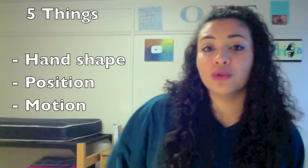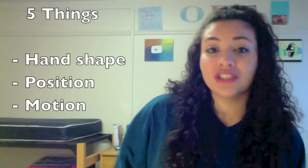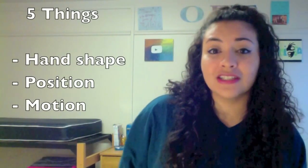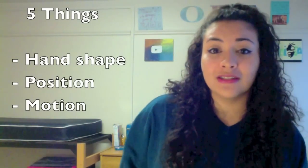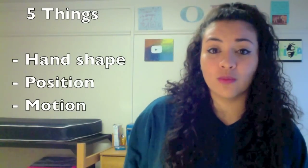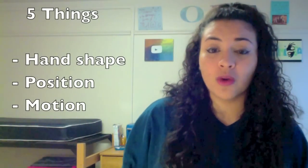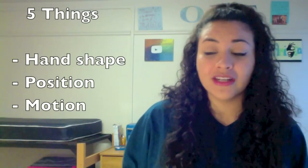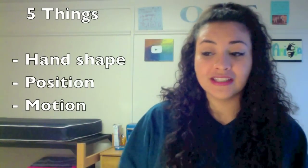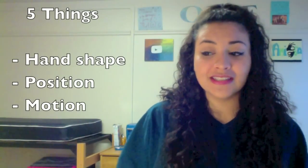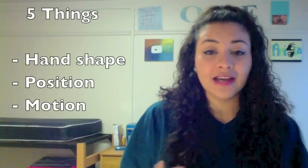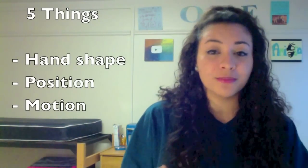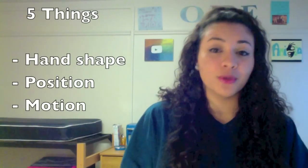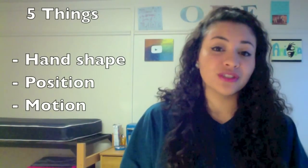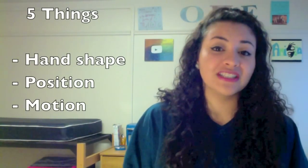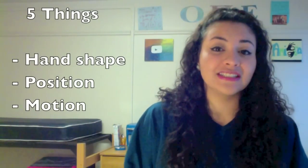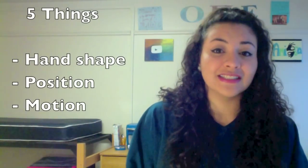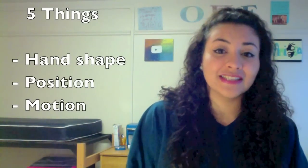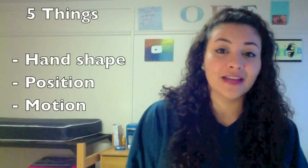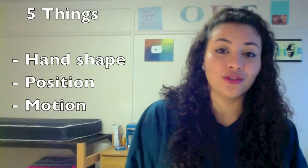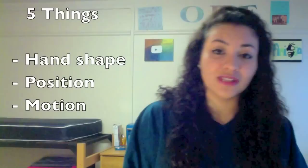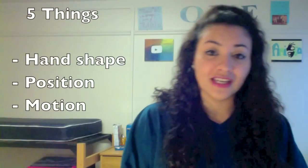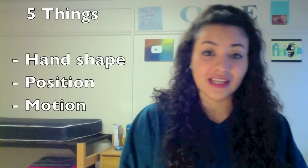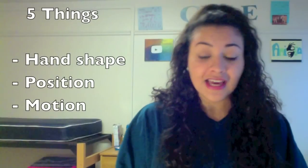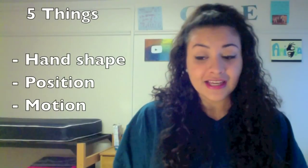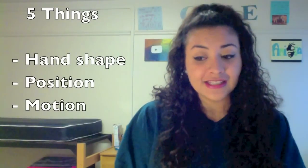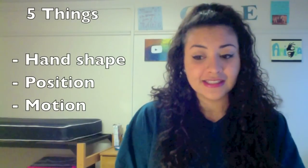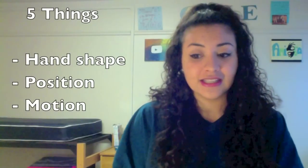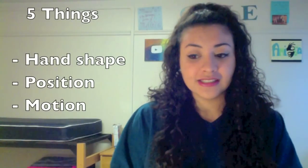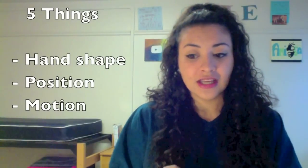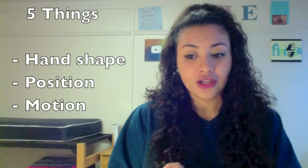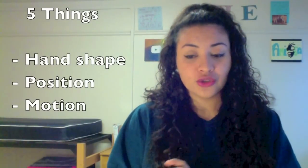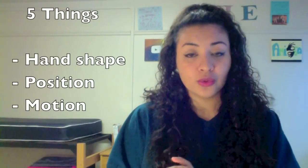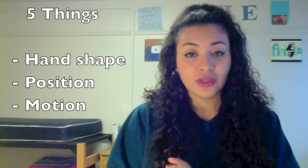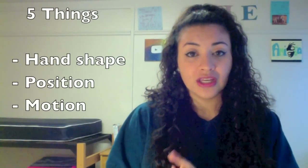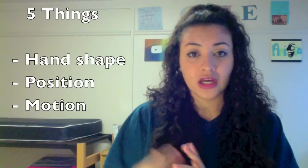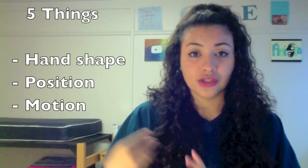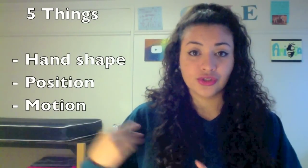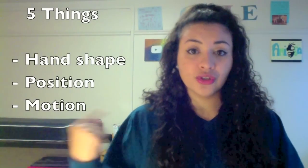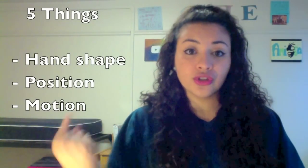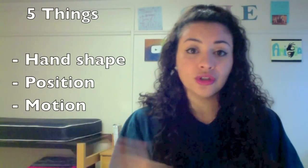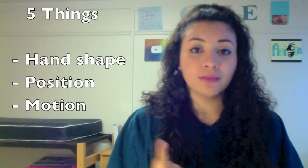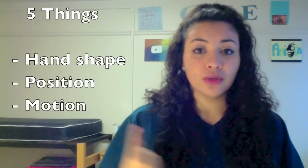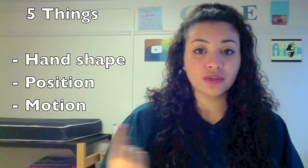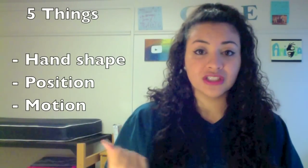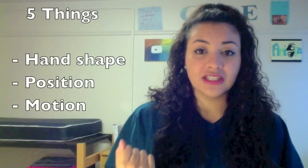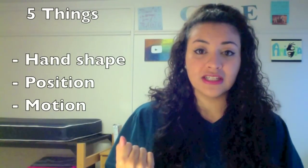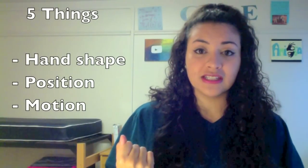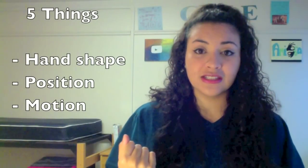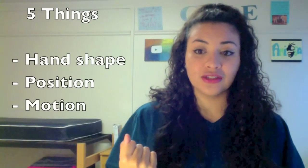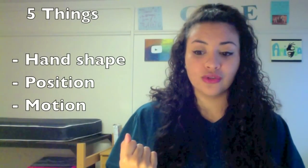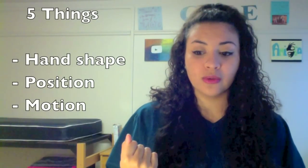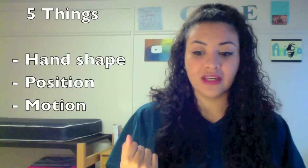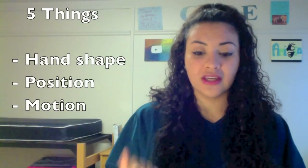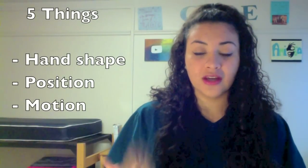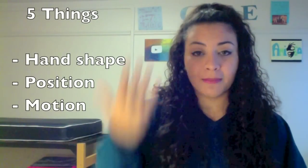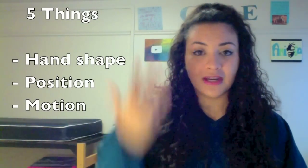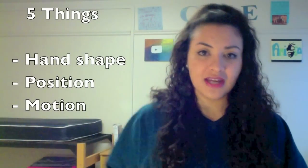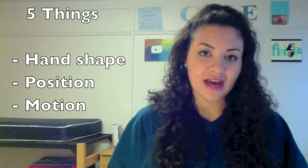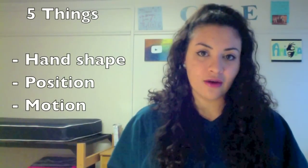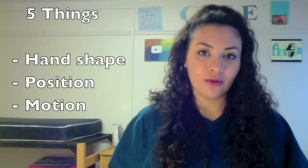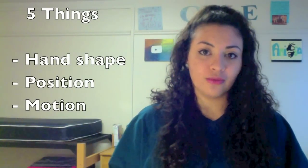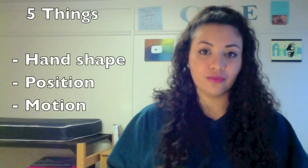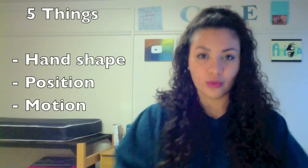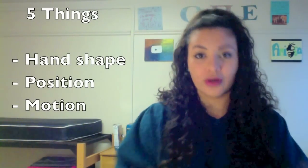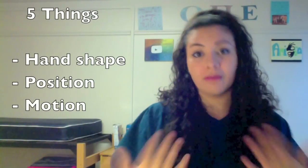Motion. What exact motion is the sign using? Is it doing a circular motion? Is it doing